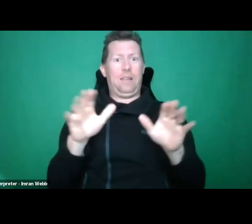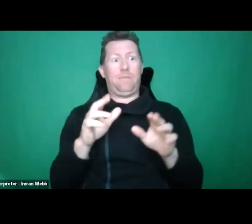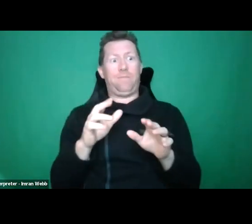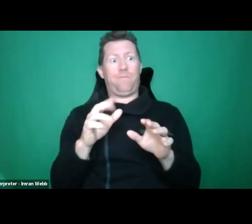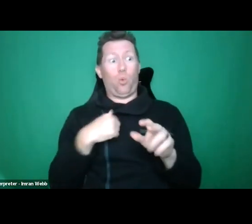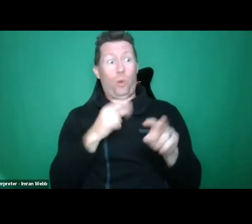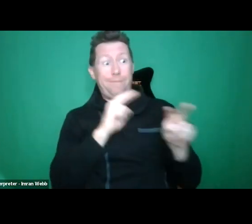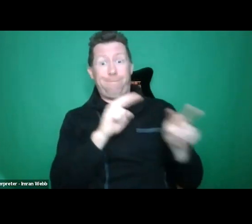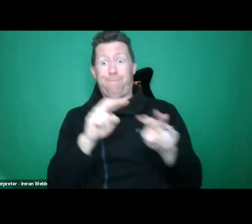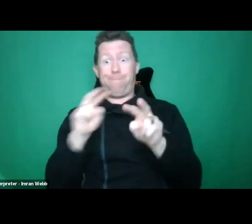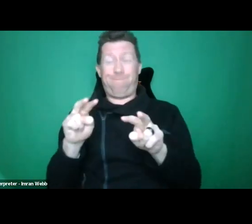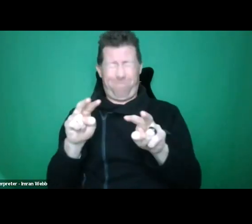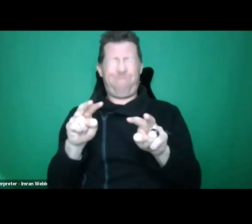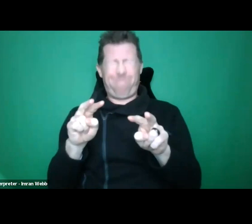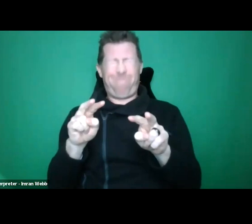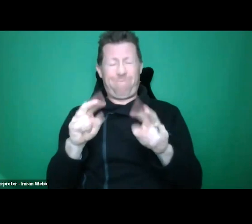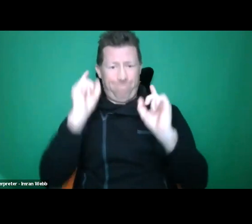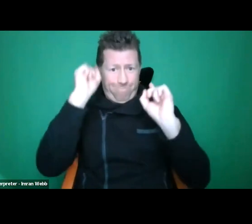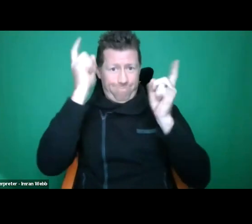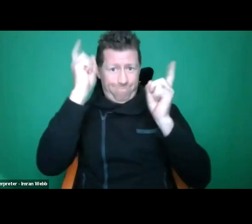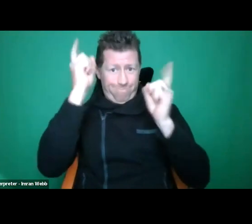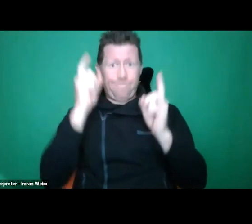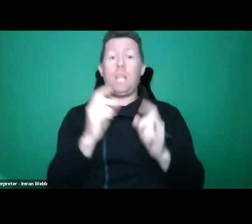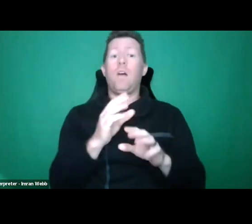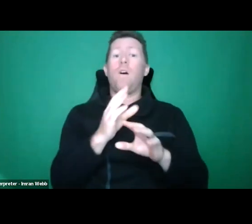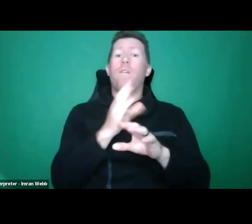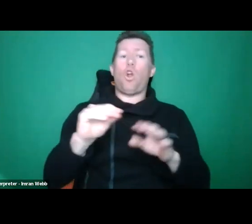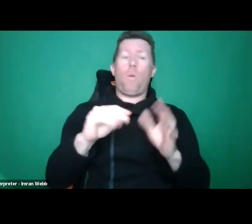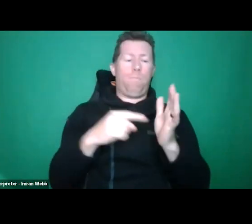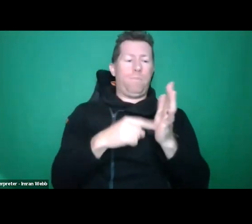given some of the testimony that occurred in the Royal Commission into Violence,